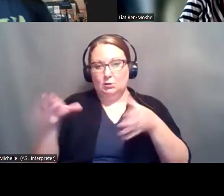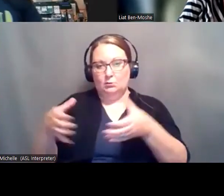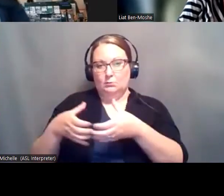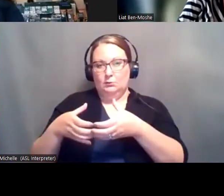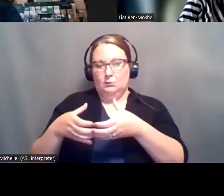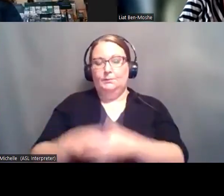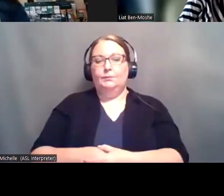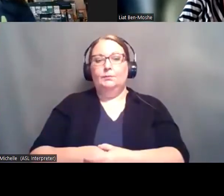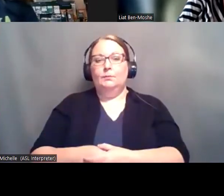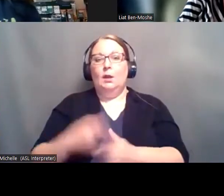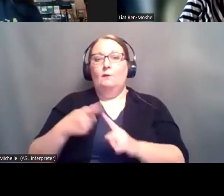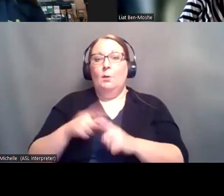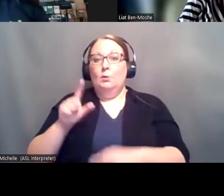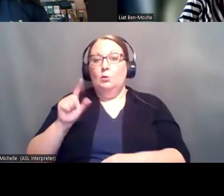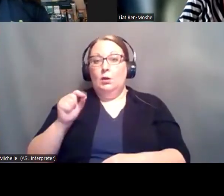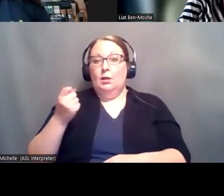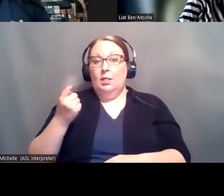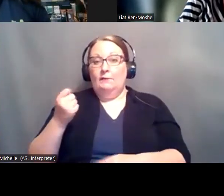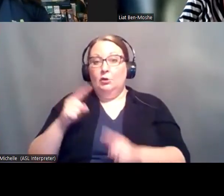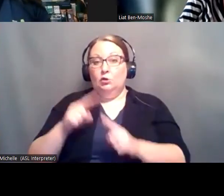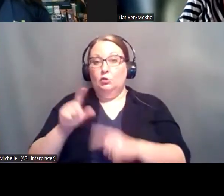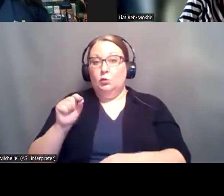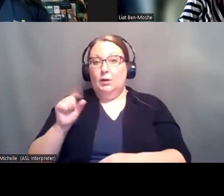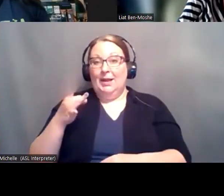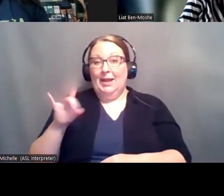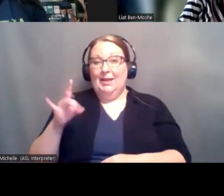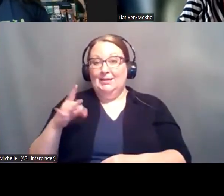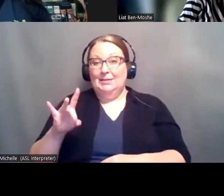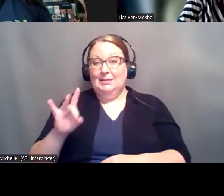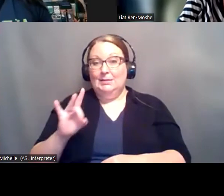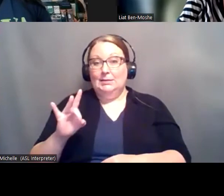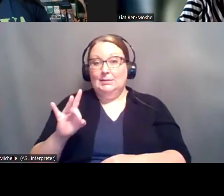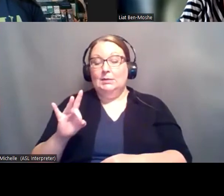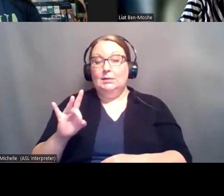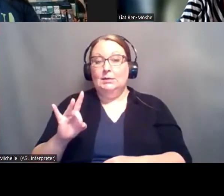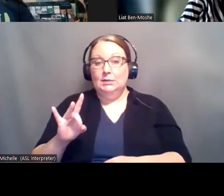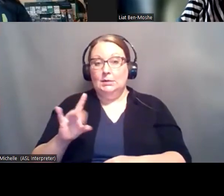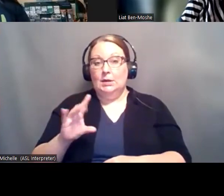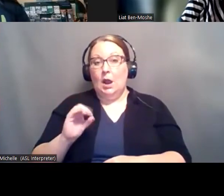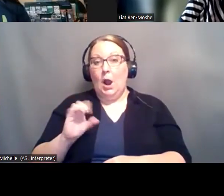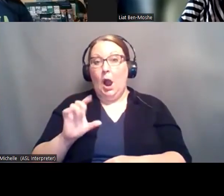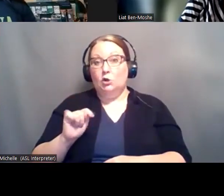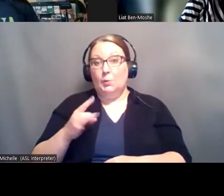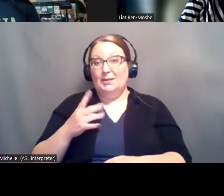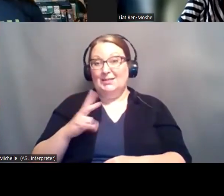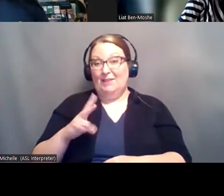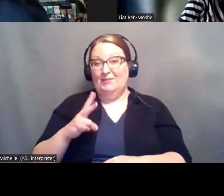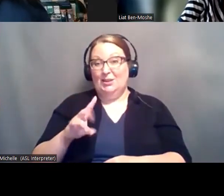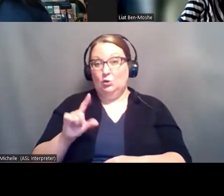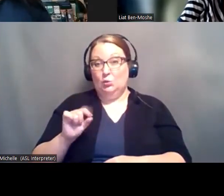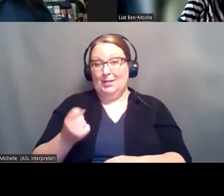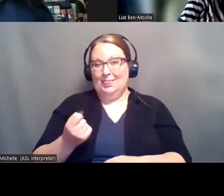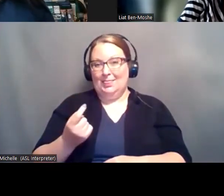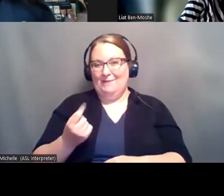And from 2011 to 2018, October 17th, 2011